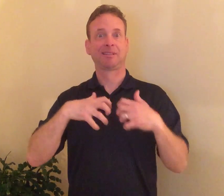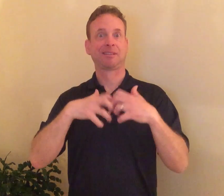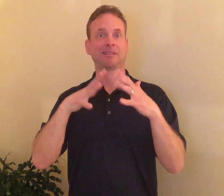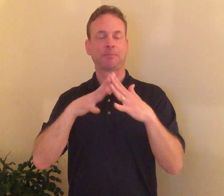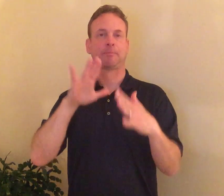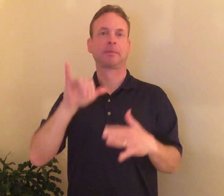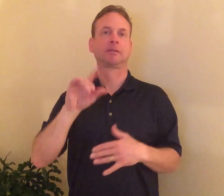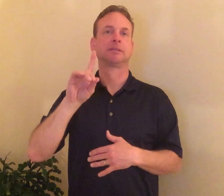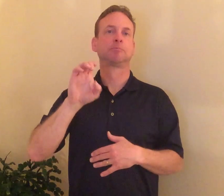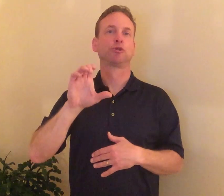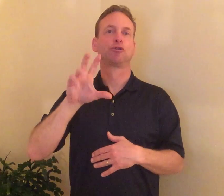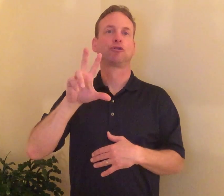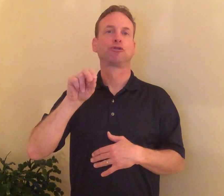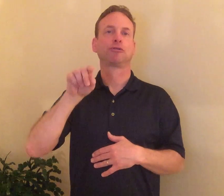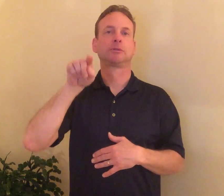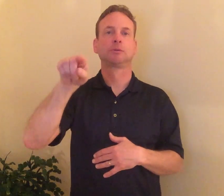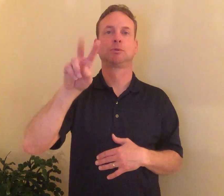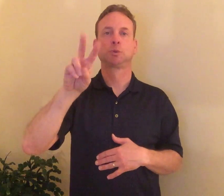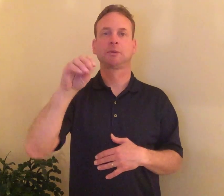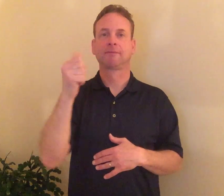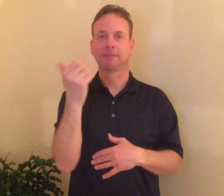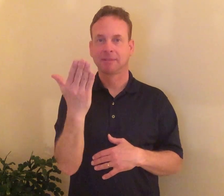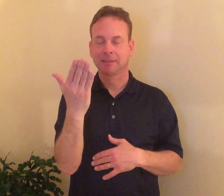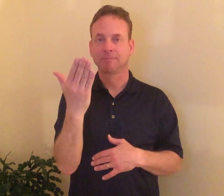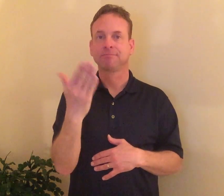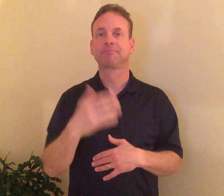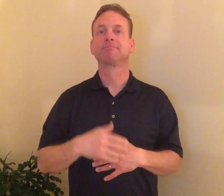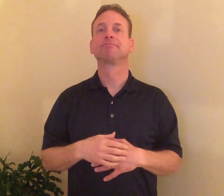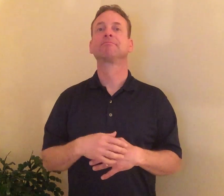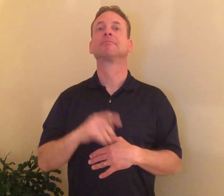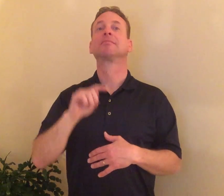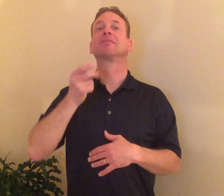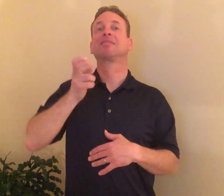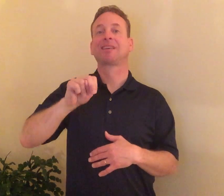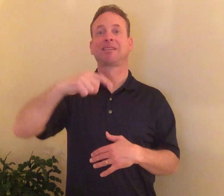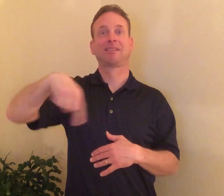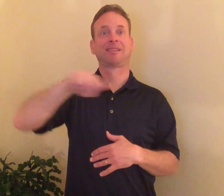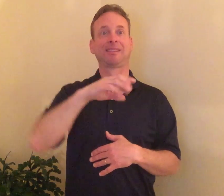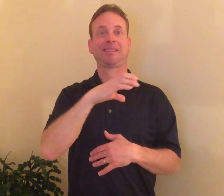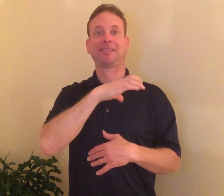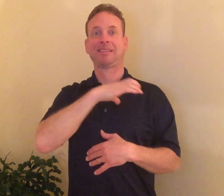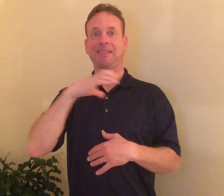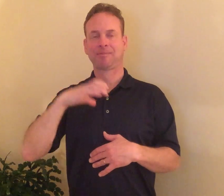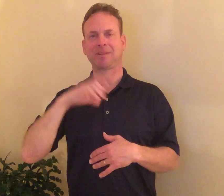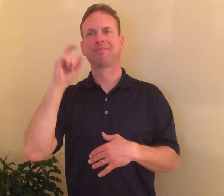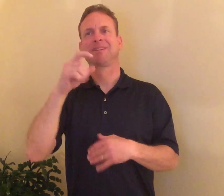the committee of December 30, 2015. Then, the committee must report back their